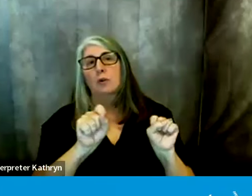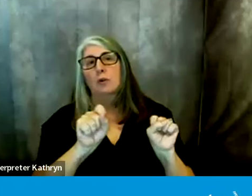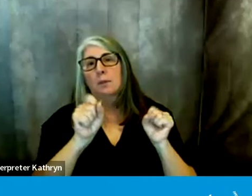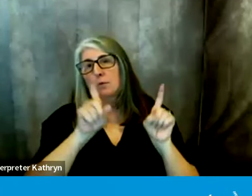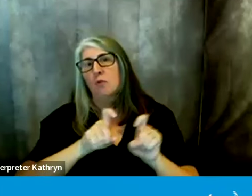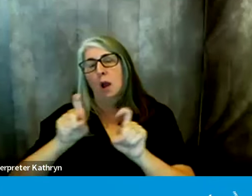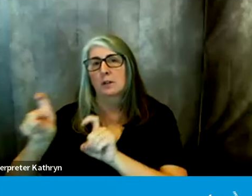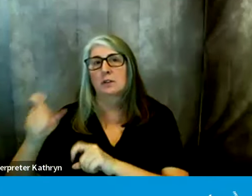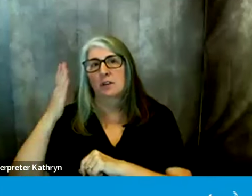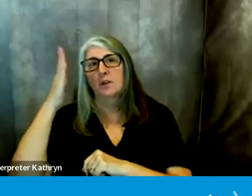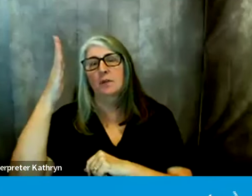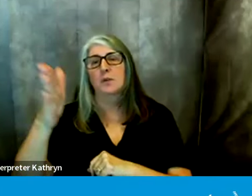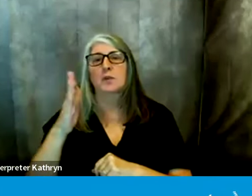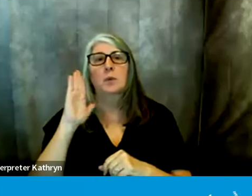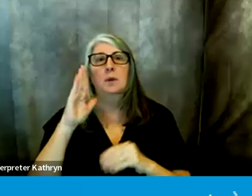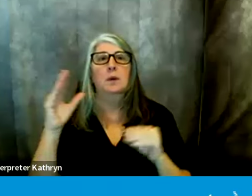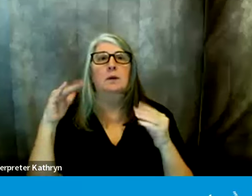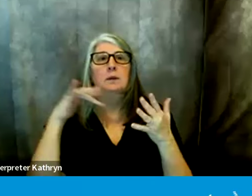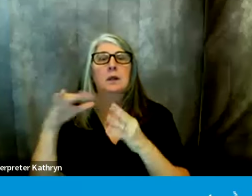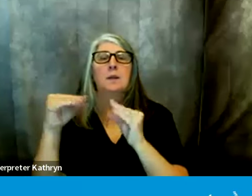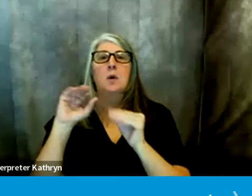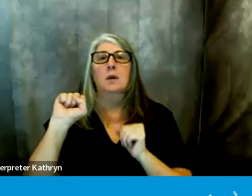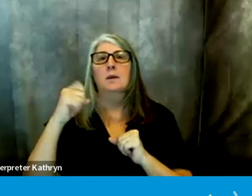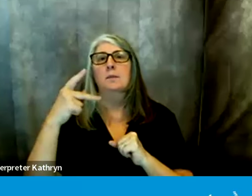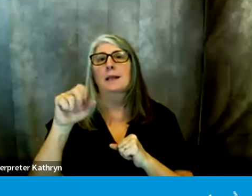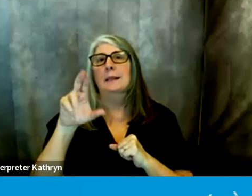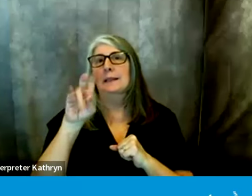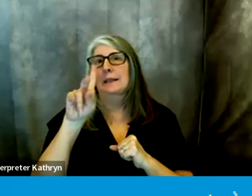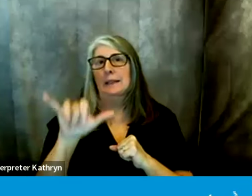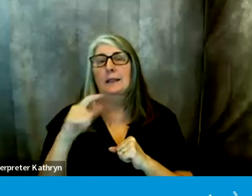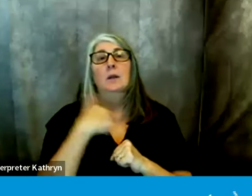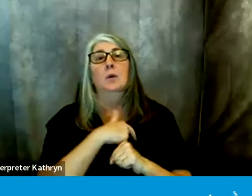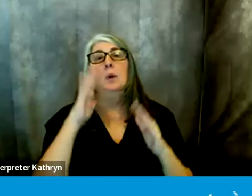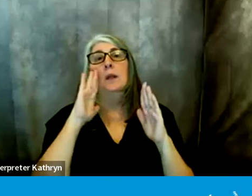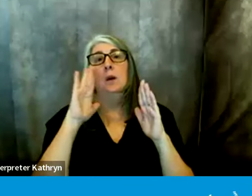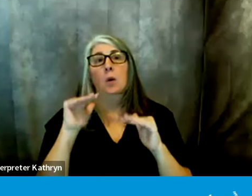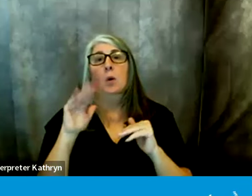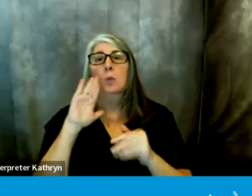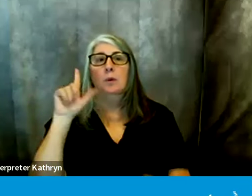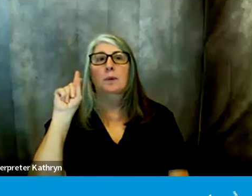I think the spasticity is something that we do hope neuromodulation will impact positively.